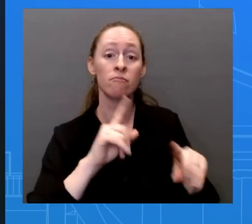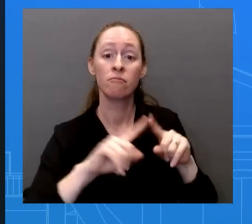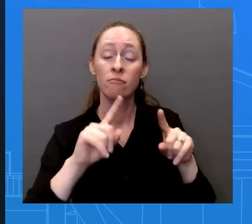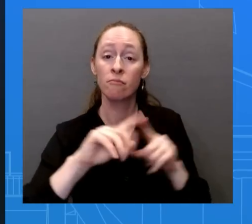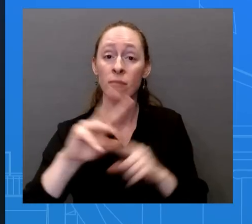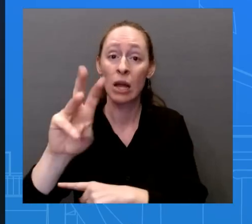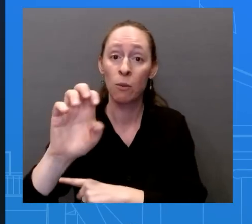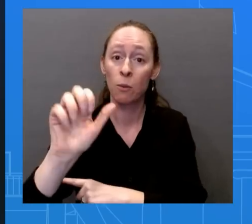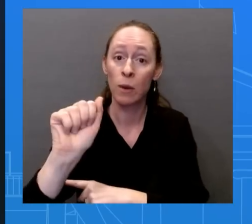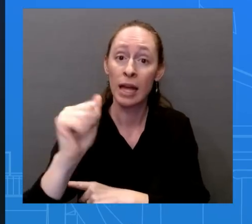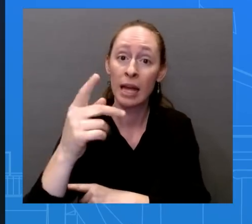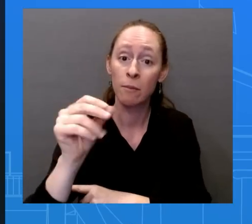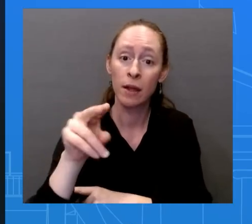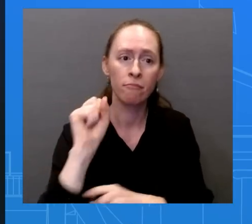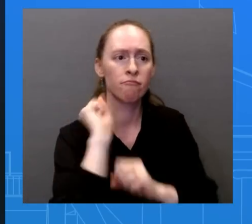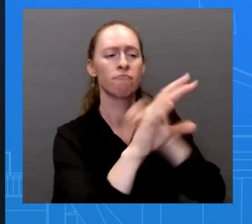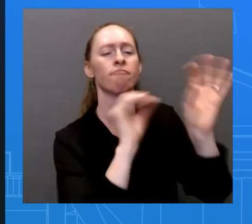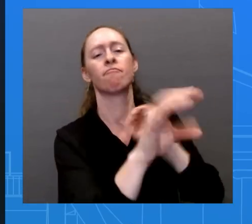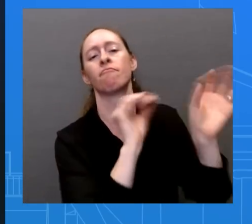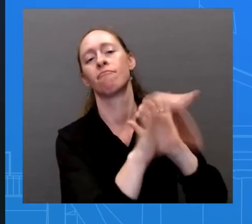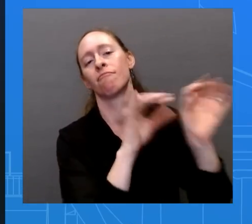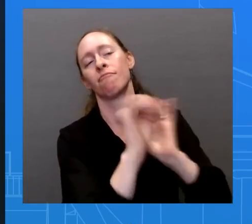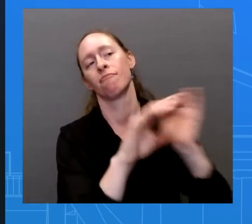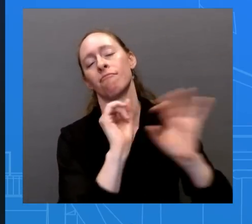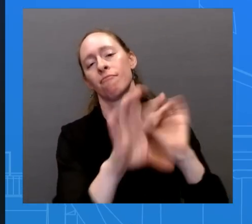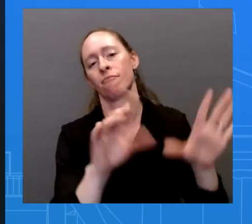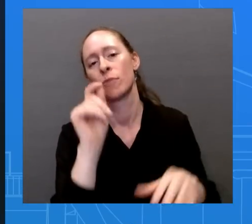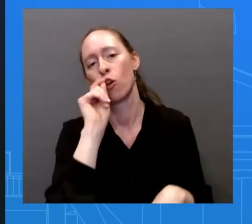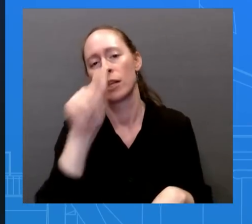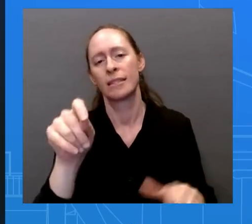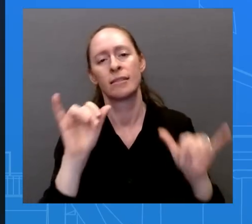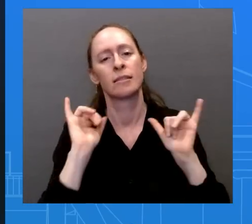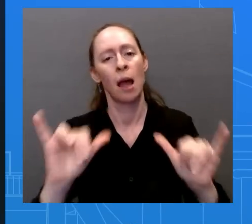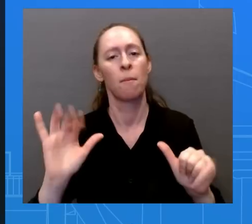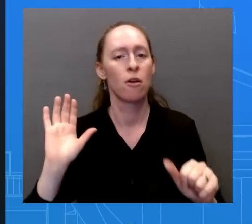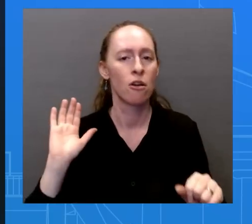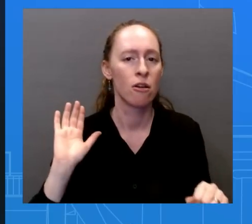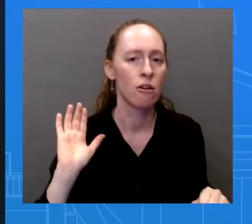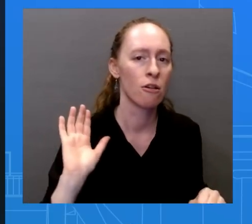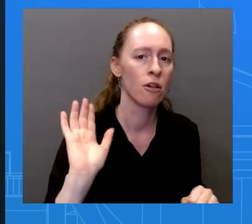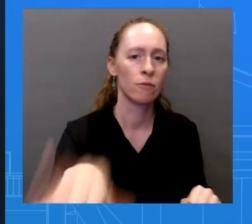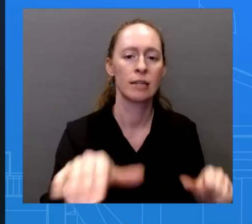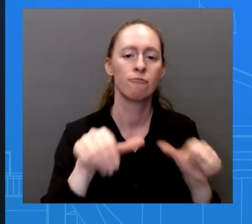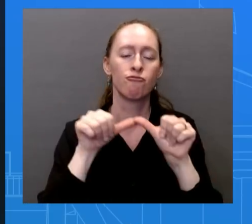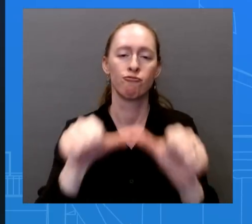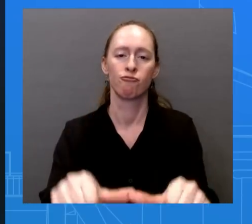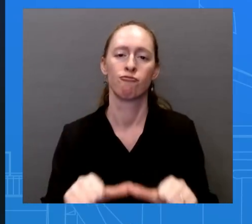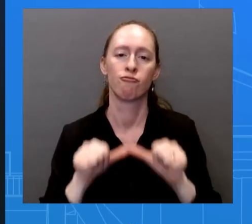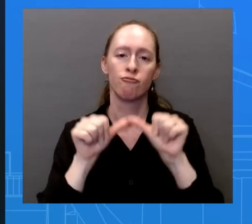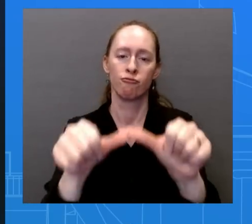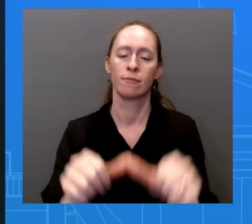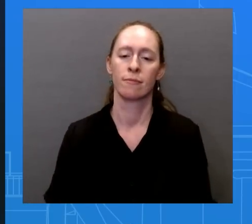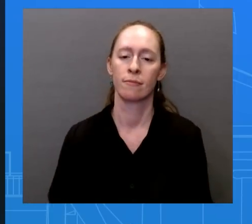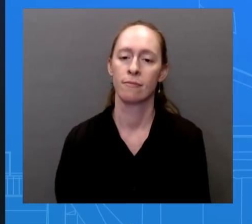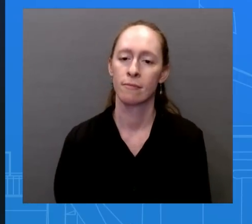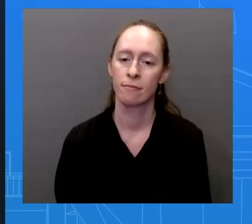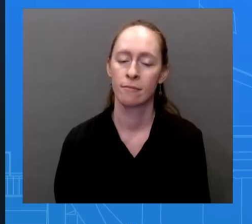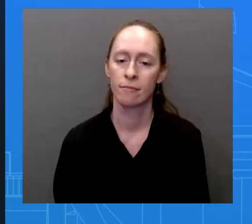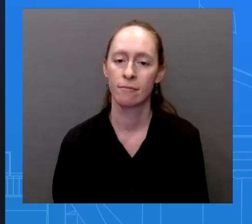They're going to continue to call out Putin and what he's doing with the annexation, what he's doing with the nuclear strikes.